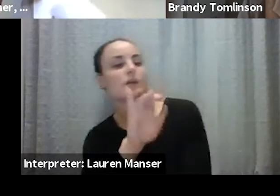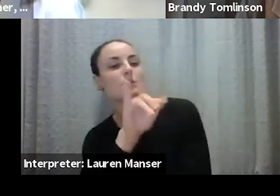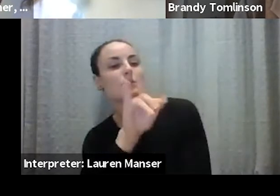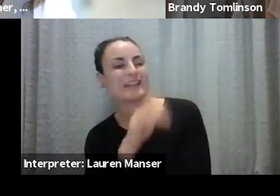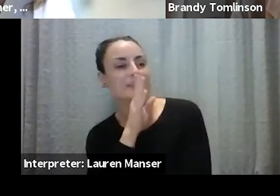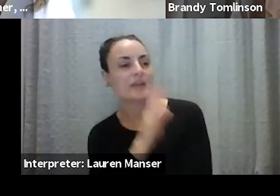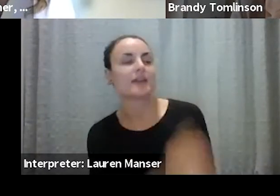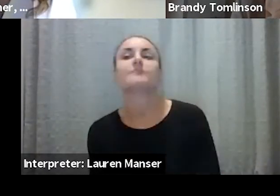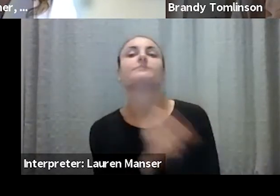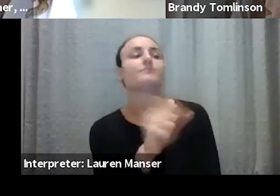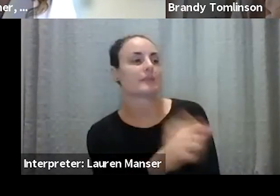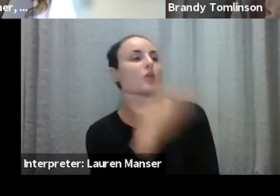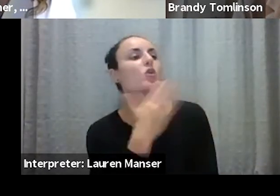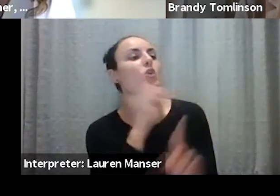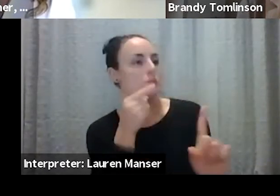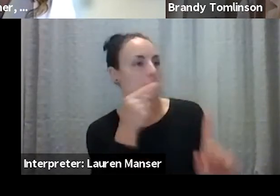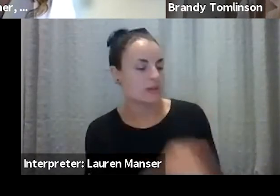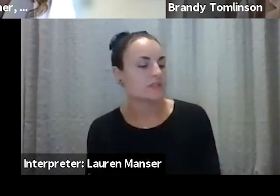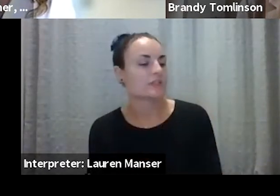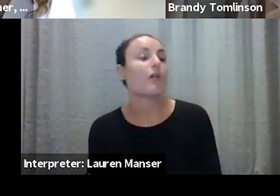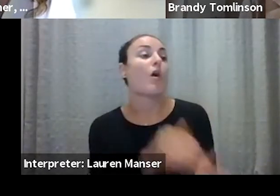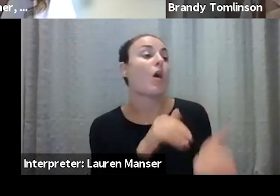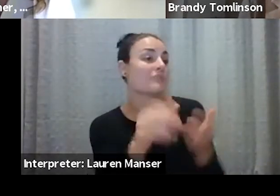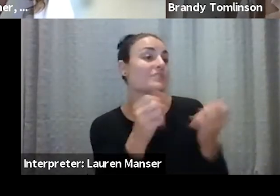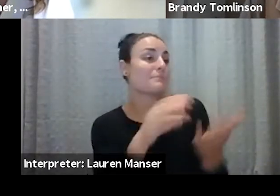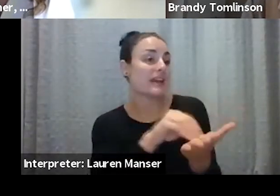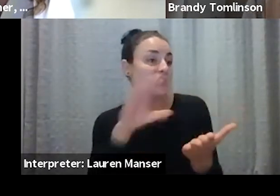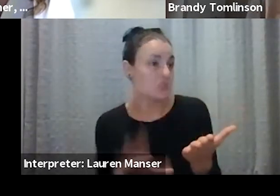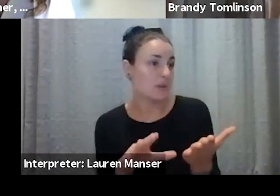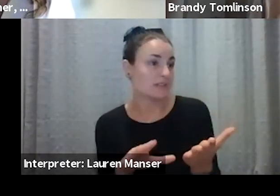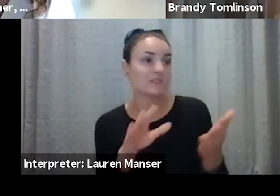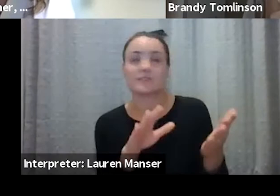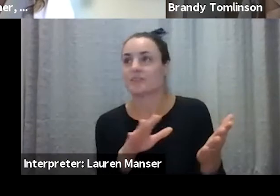that they're away from home and on top of that, you had the COVID-19 pandemic.